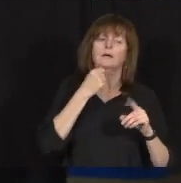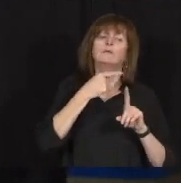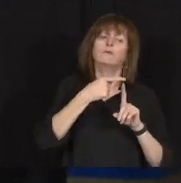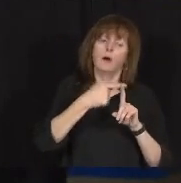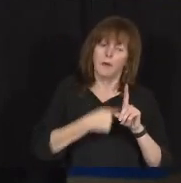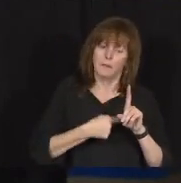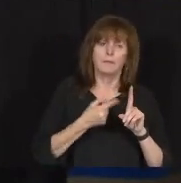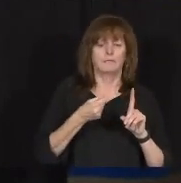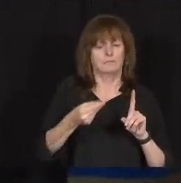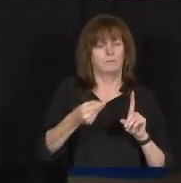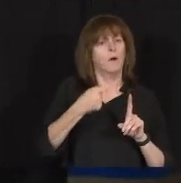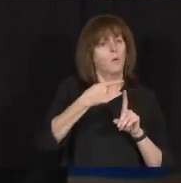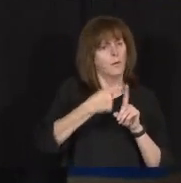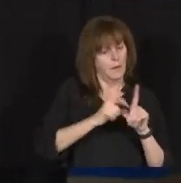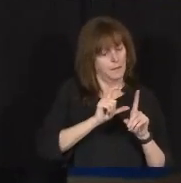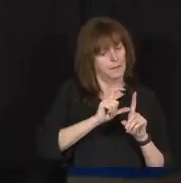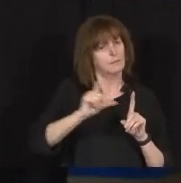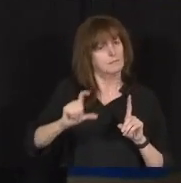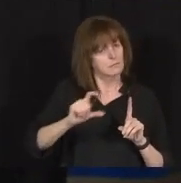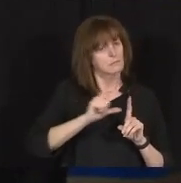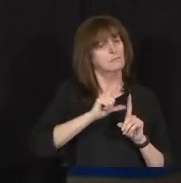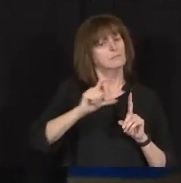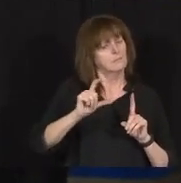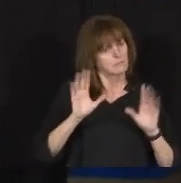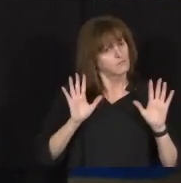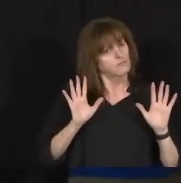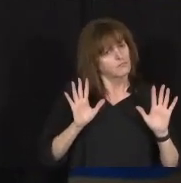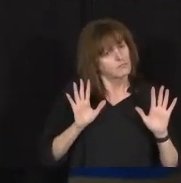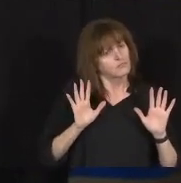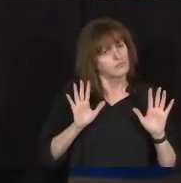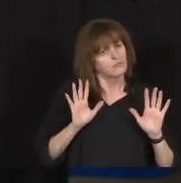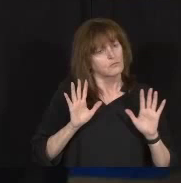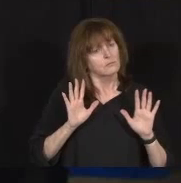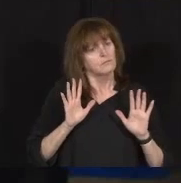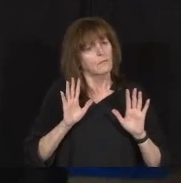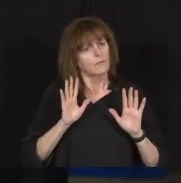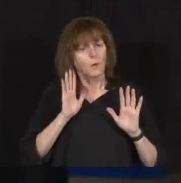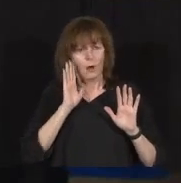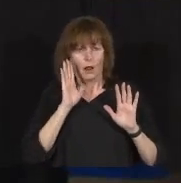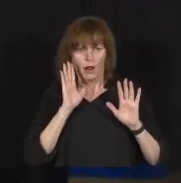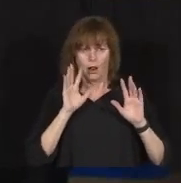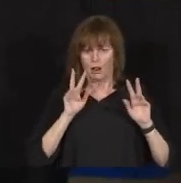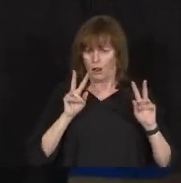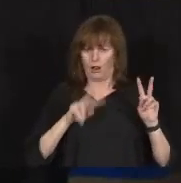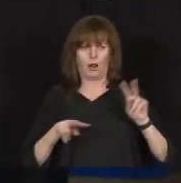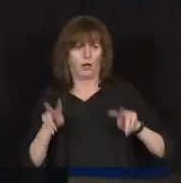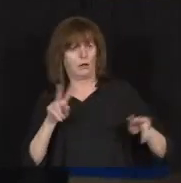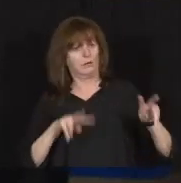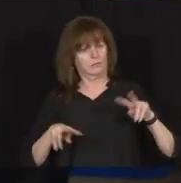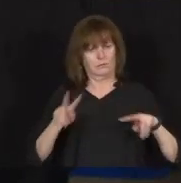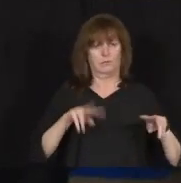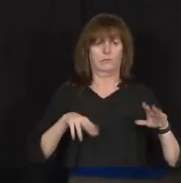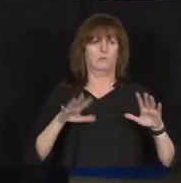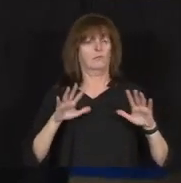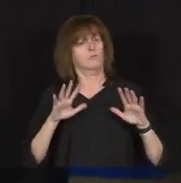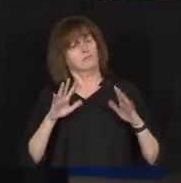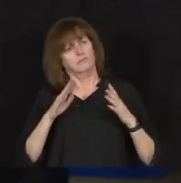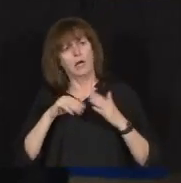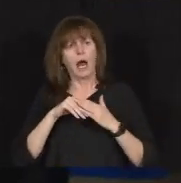one month intervals. We are currently looking at mechanism to allow for t he dispensing t hat otherwise